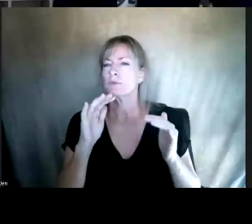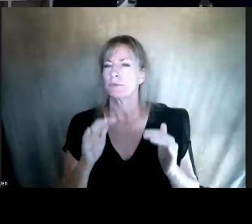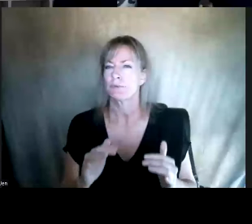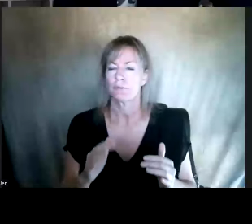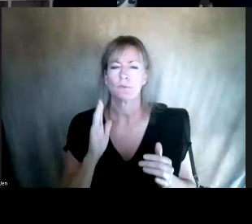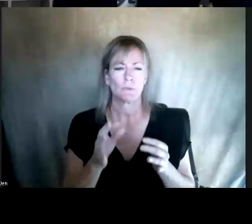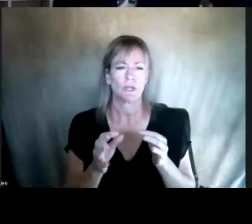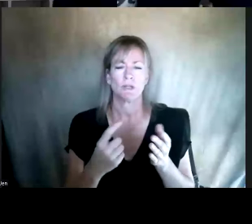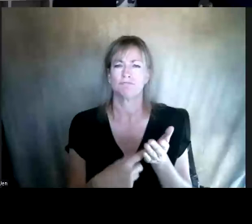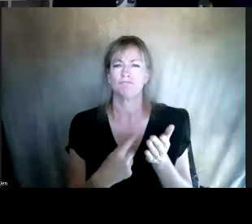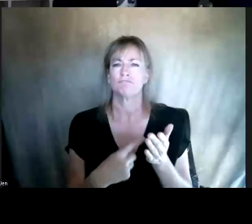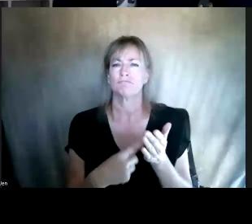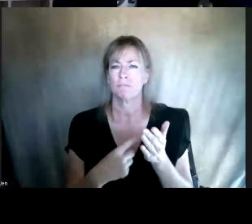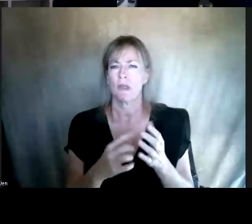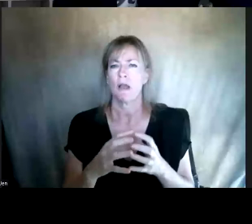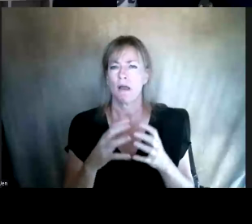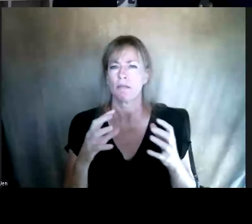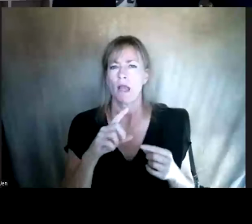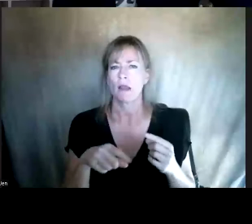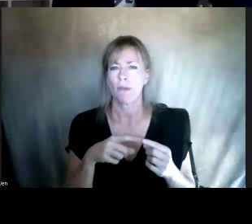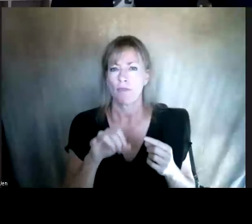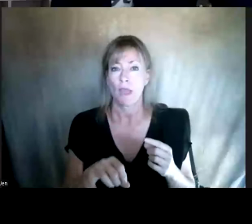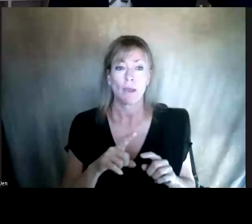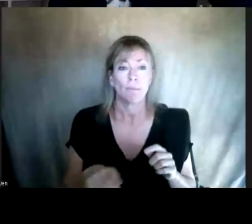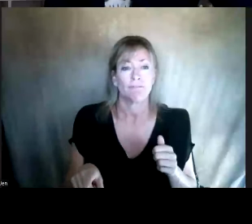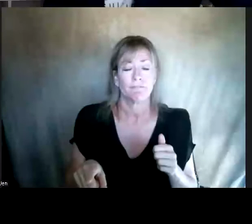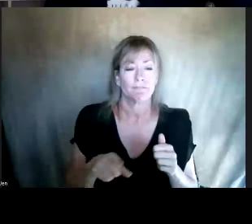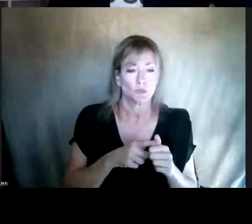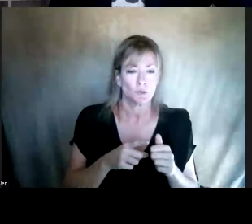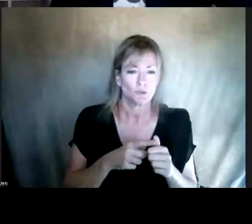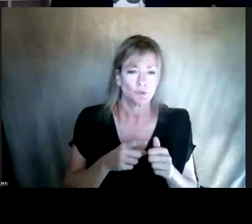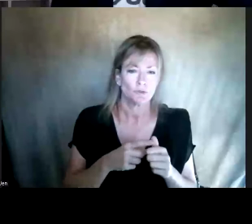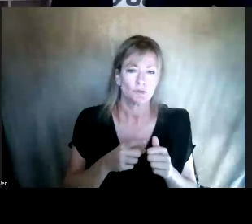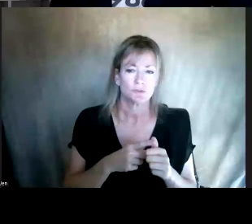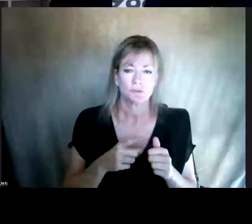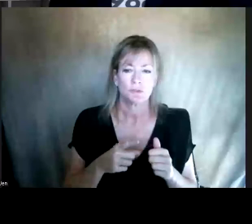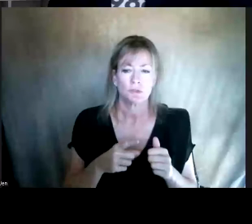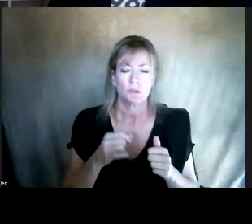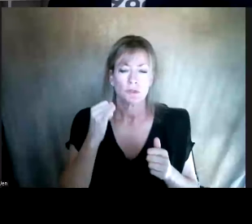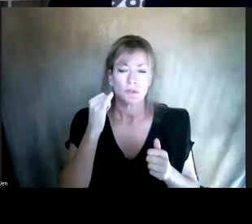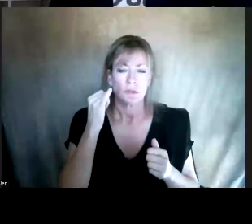THIS EPISODE. BEFORE WE GET THERE, IF YOU ARE A VETERAN